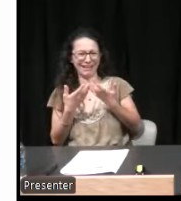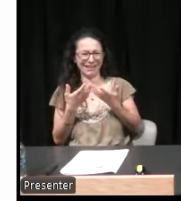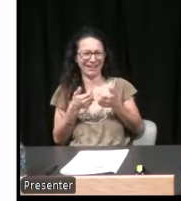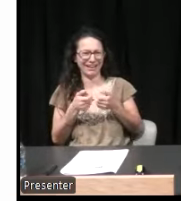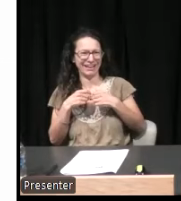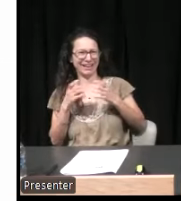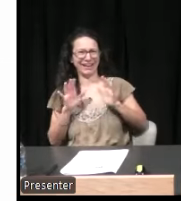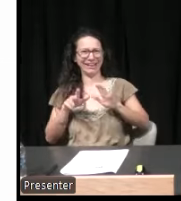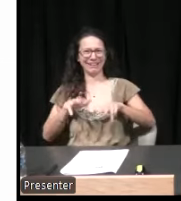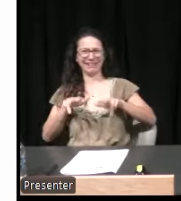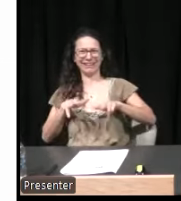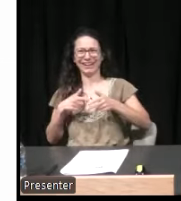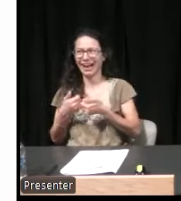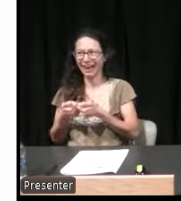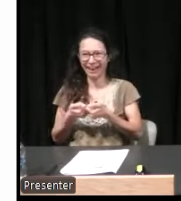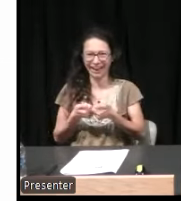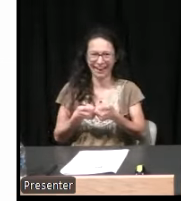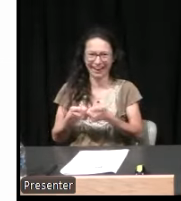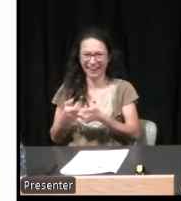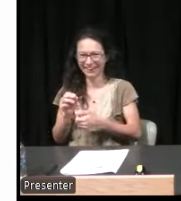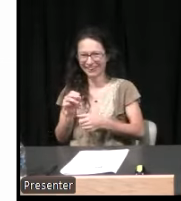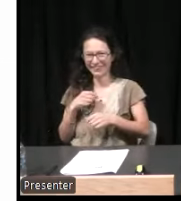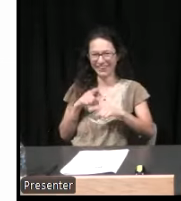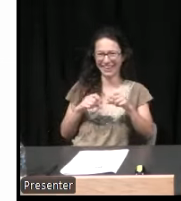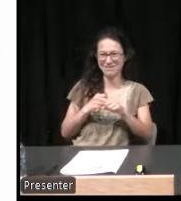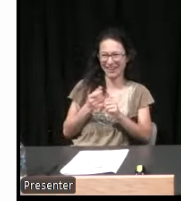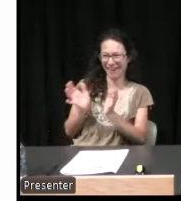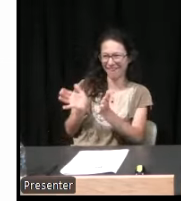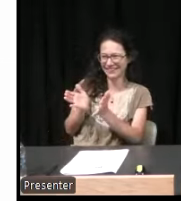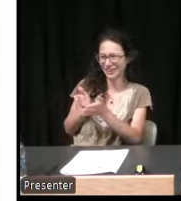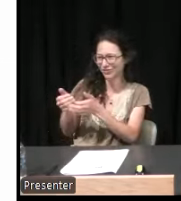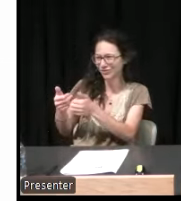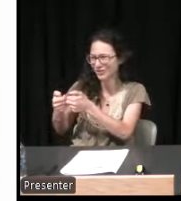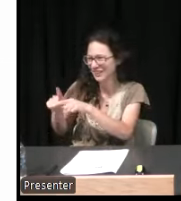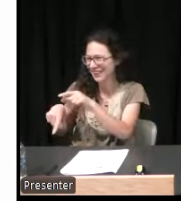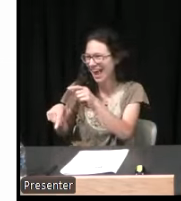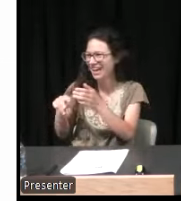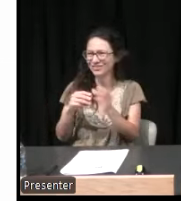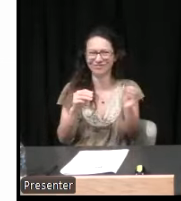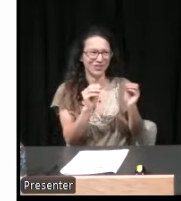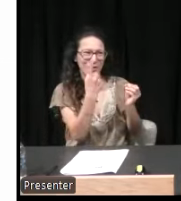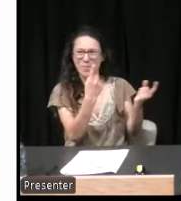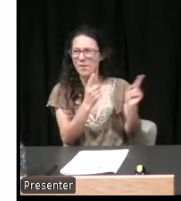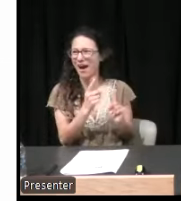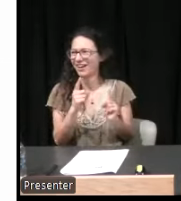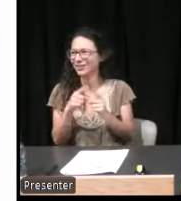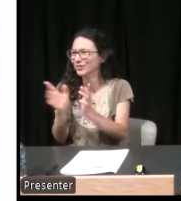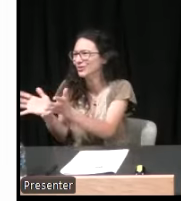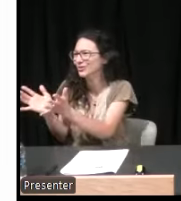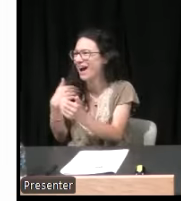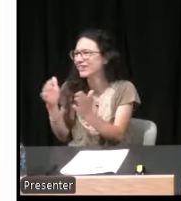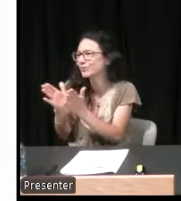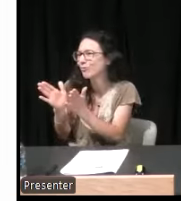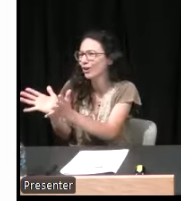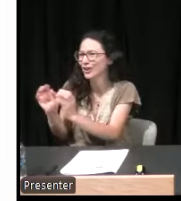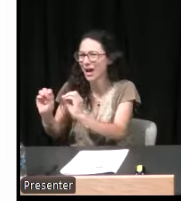room uh it it can be awkward having conversations that you have to do through text messaging instead